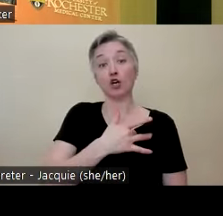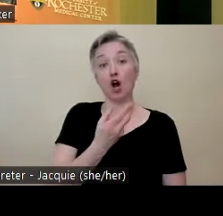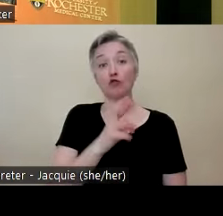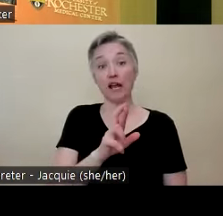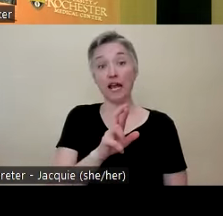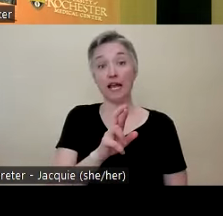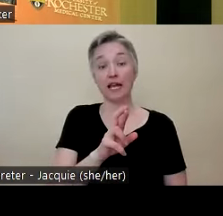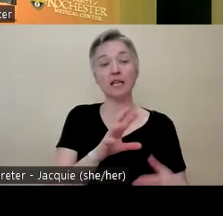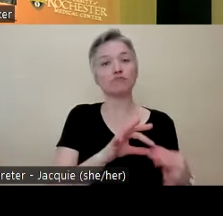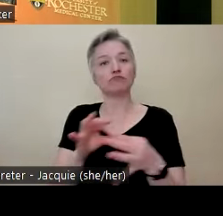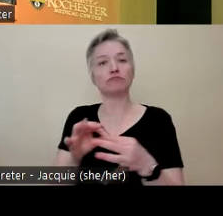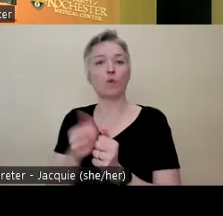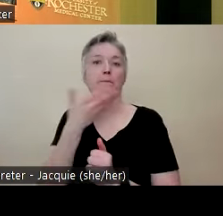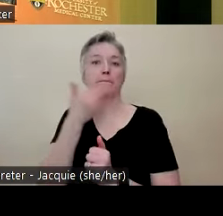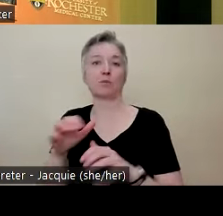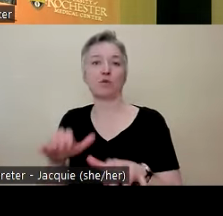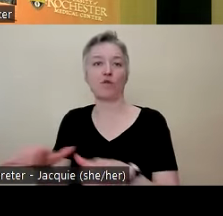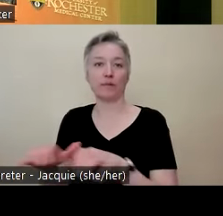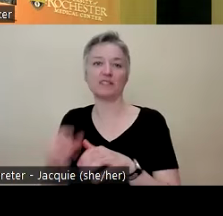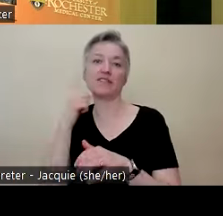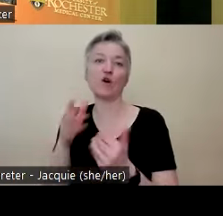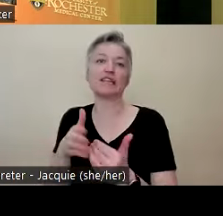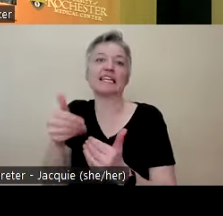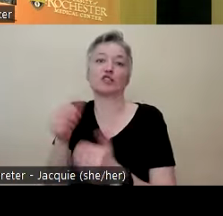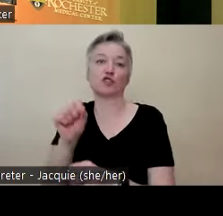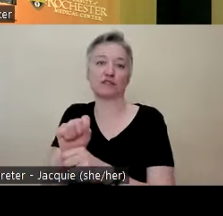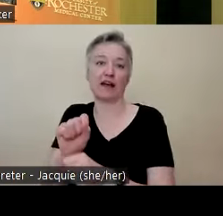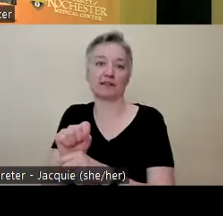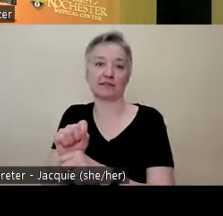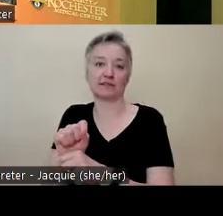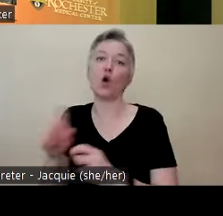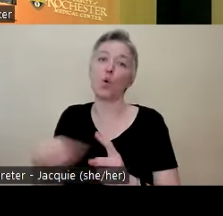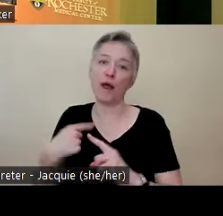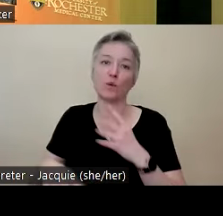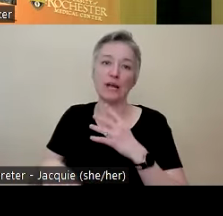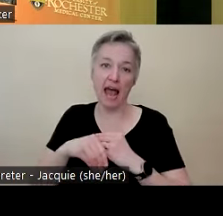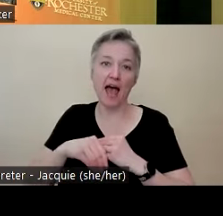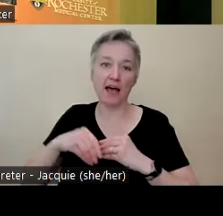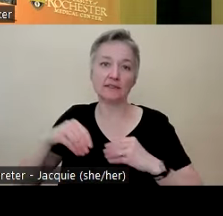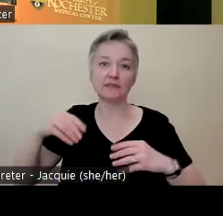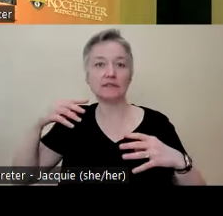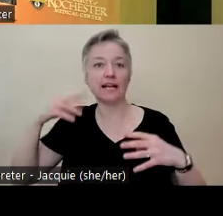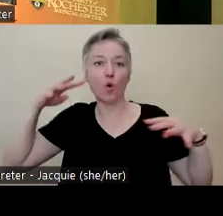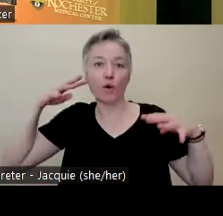performance on forward span when the noise was added for the typically developing group